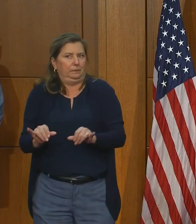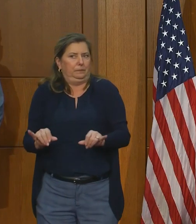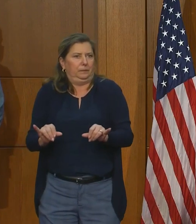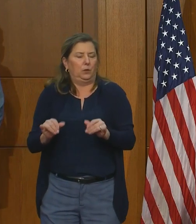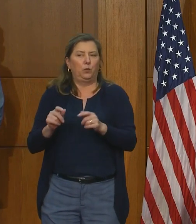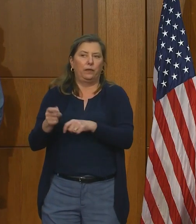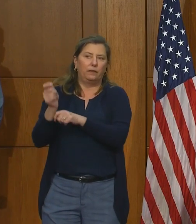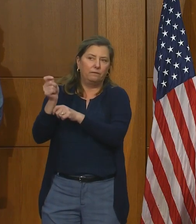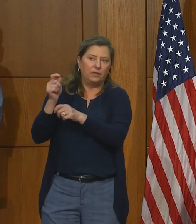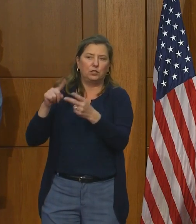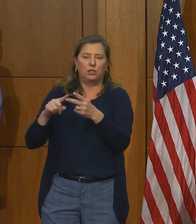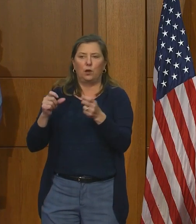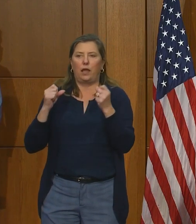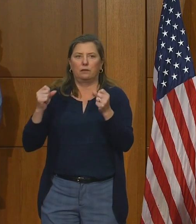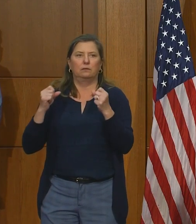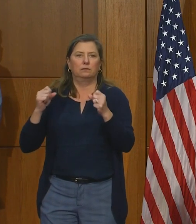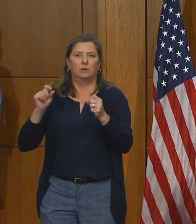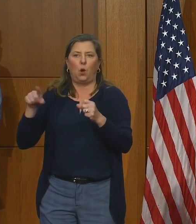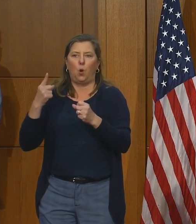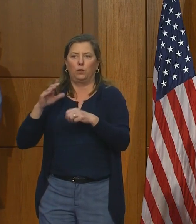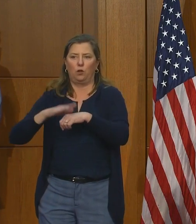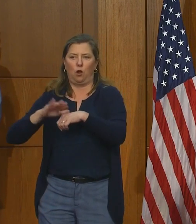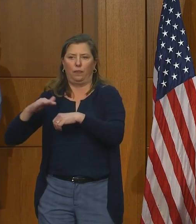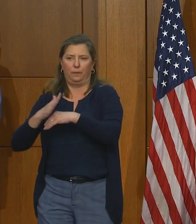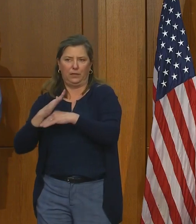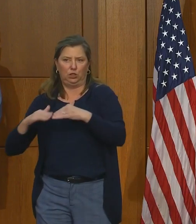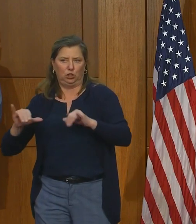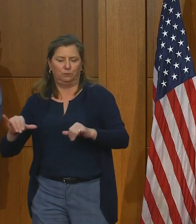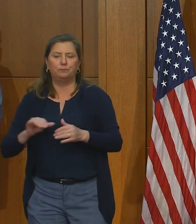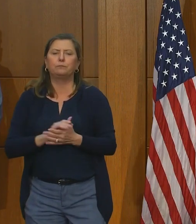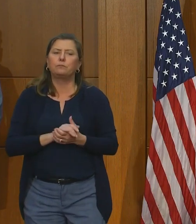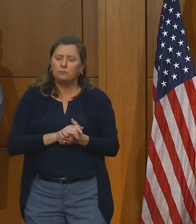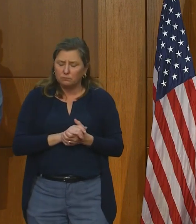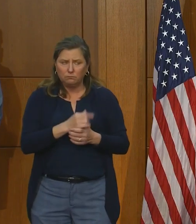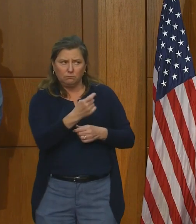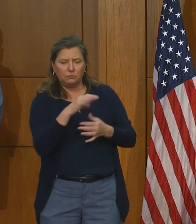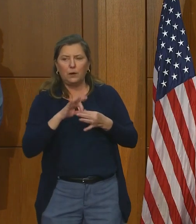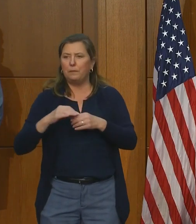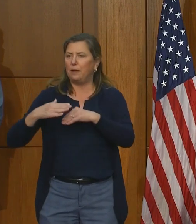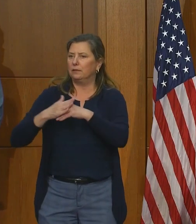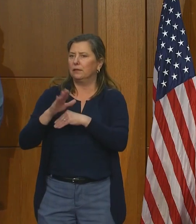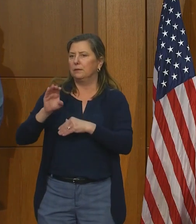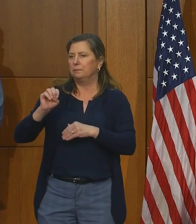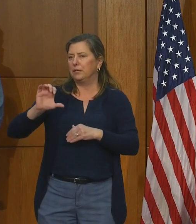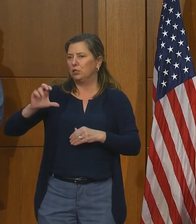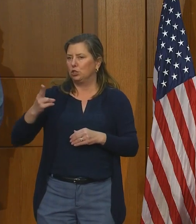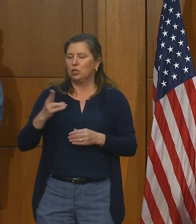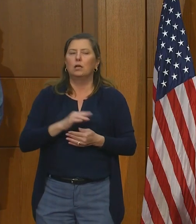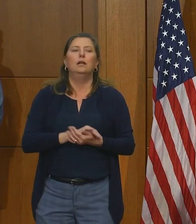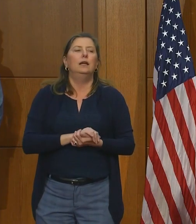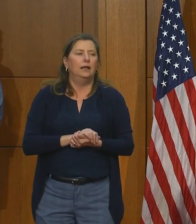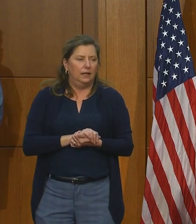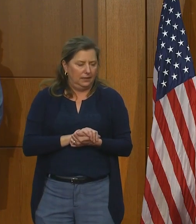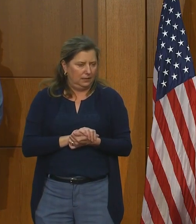THAT. THAT WAS THAT. THE FITNESS AND- FISHING HOLDING